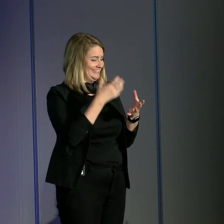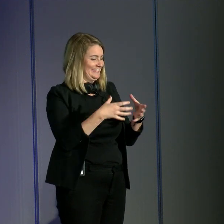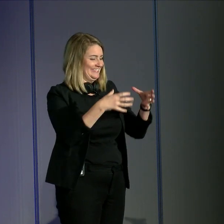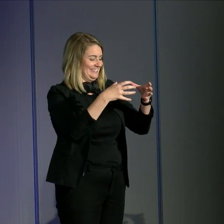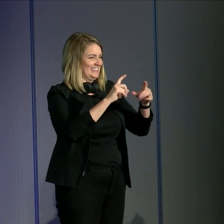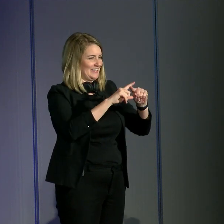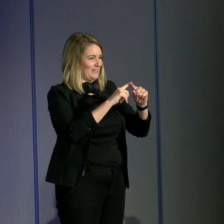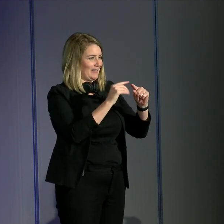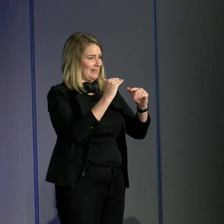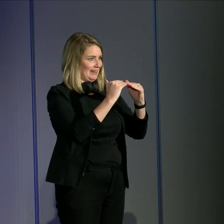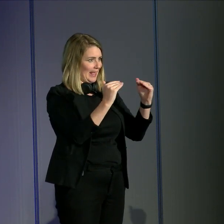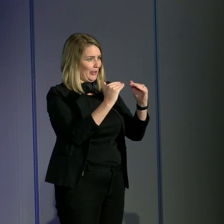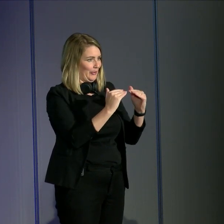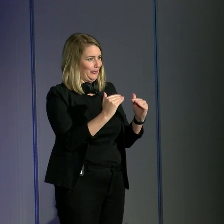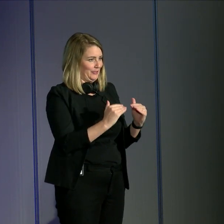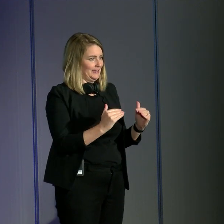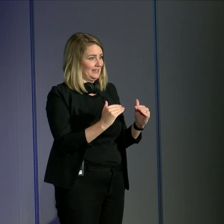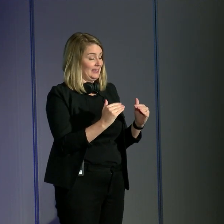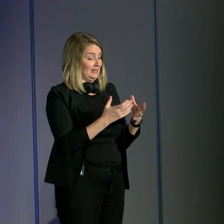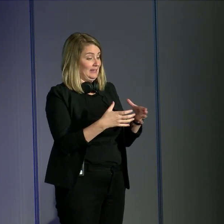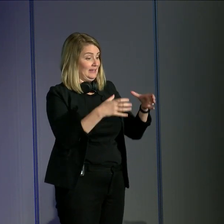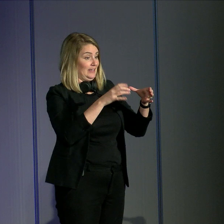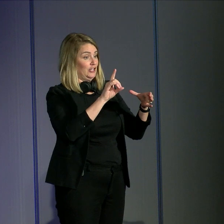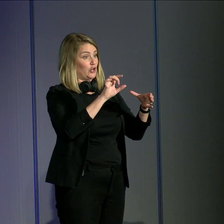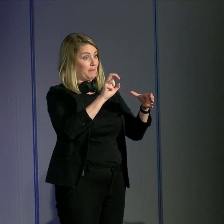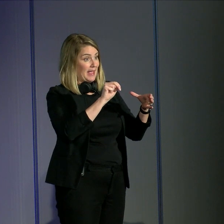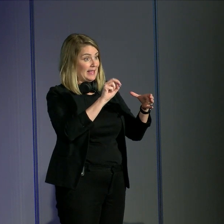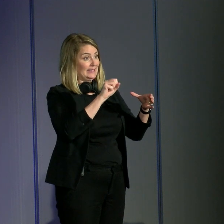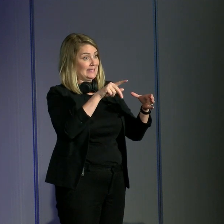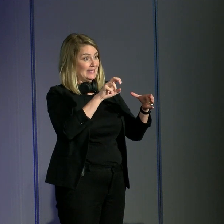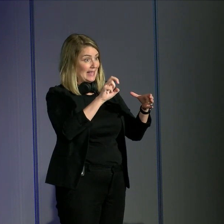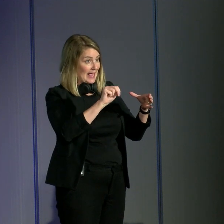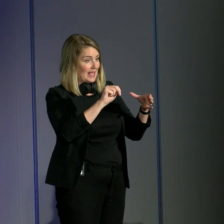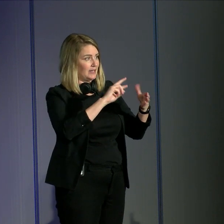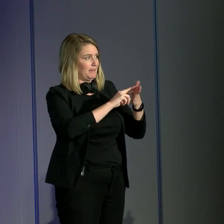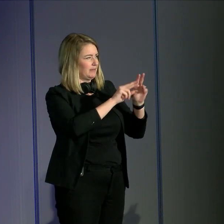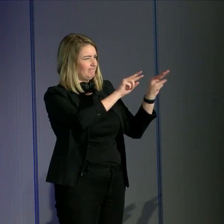Outside the outer layer is our domain scan, our broad level scan.